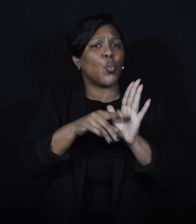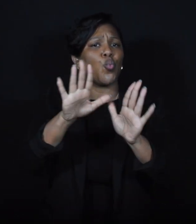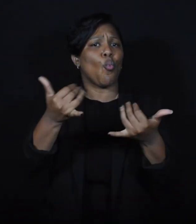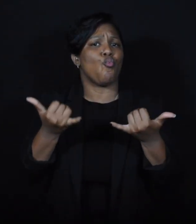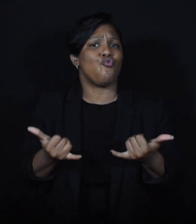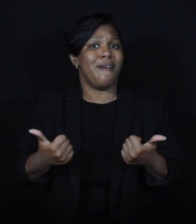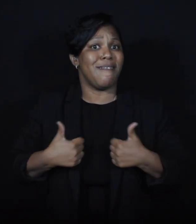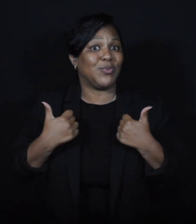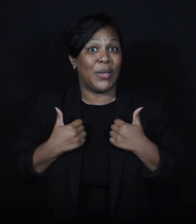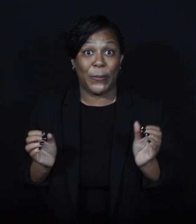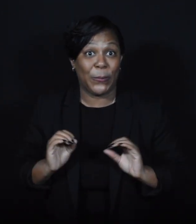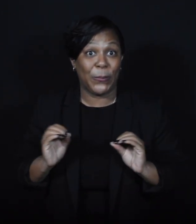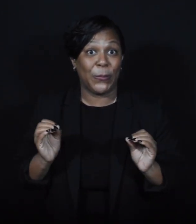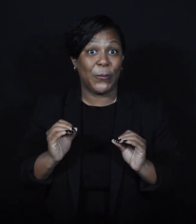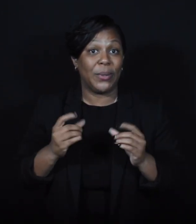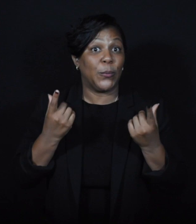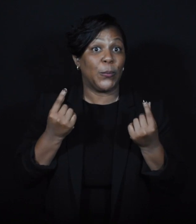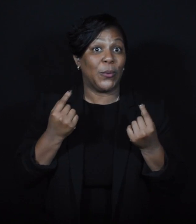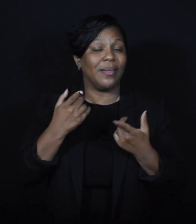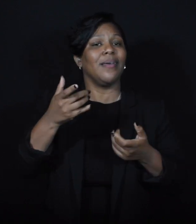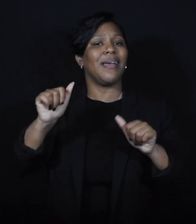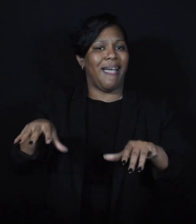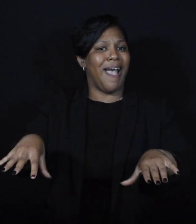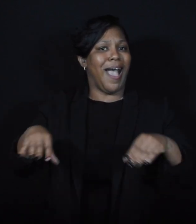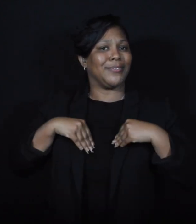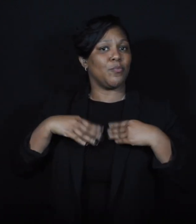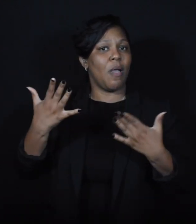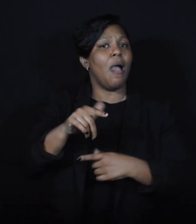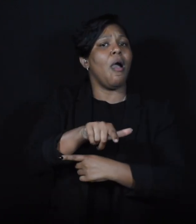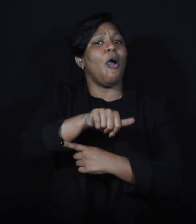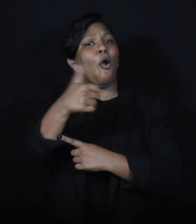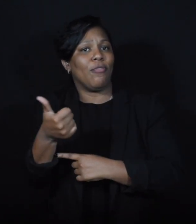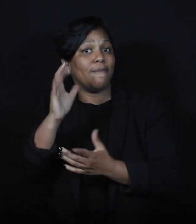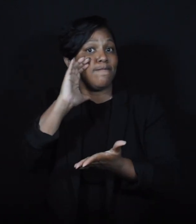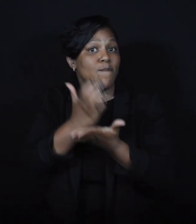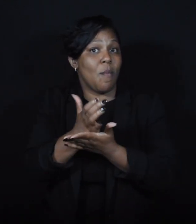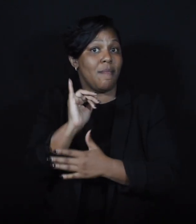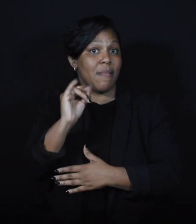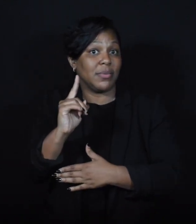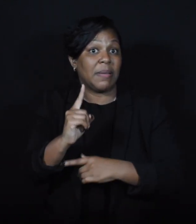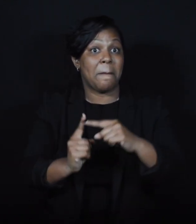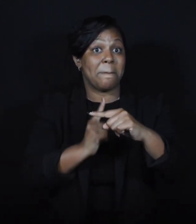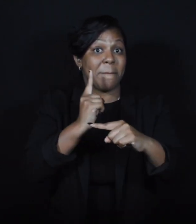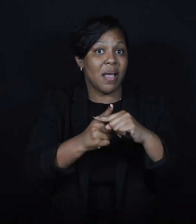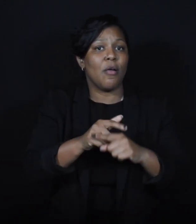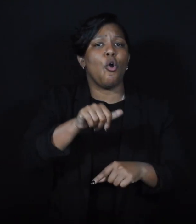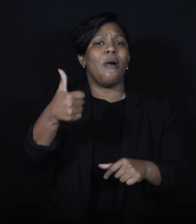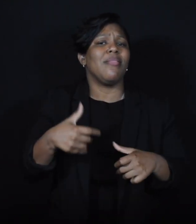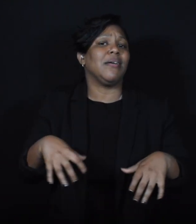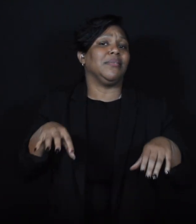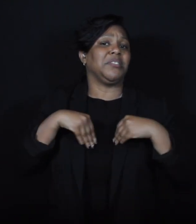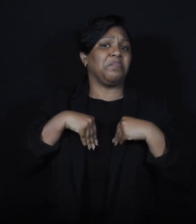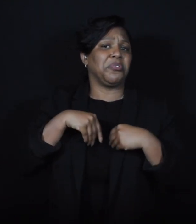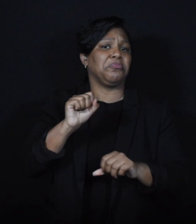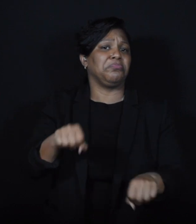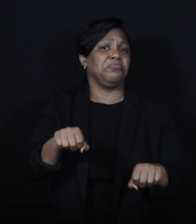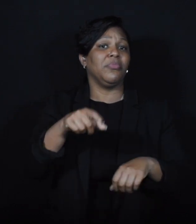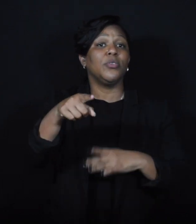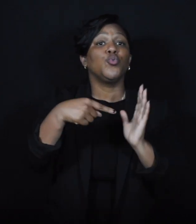you can bring acceptable alternate photo ID plus a one acceptable document that shows your current address.